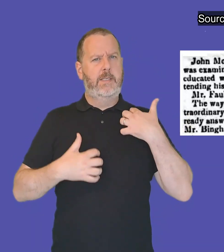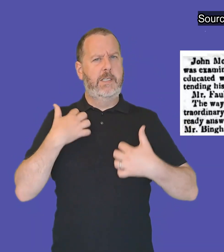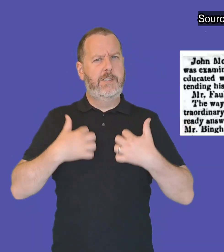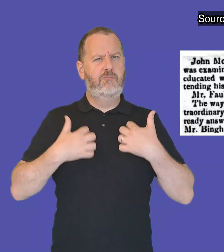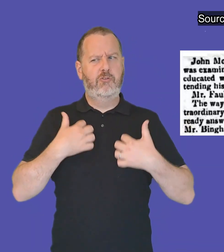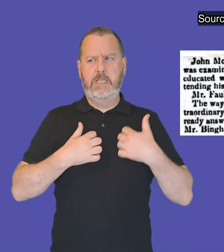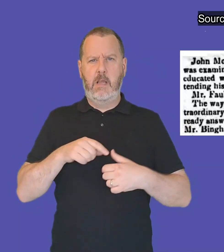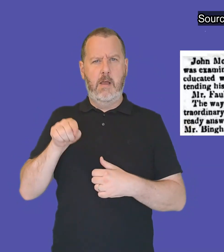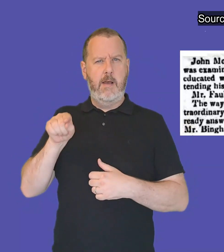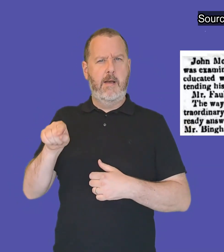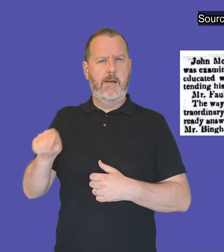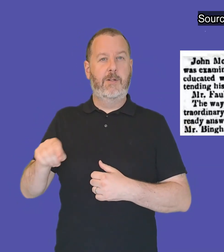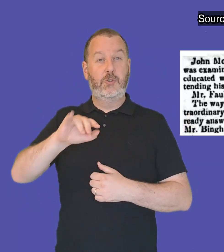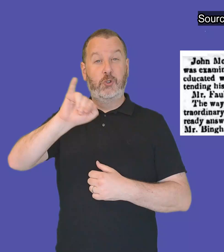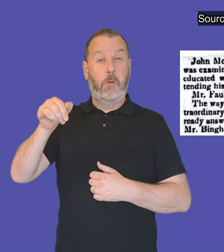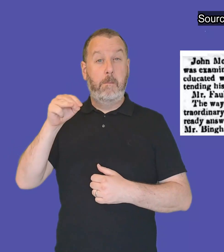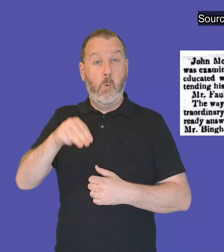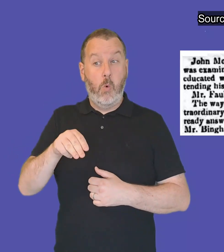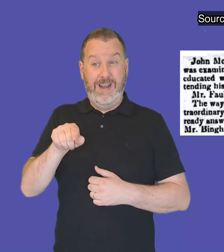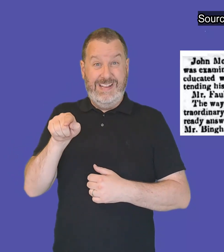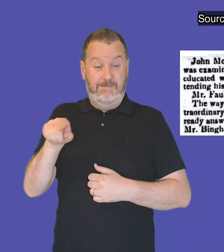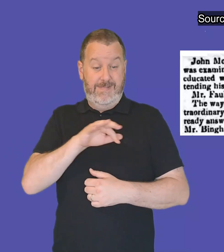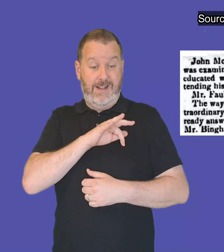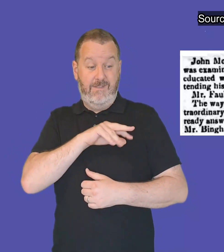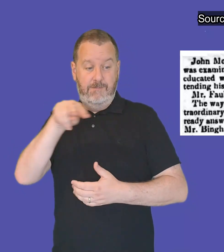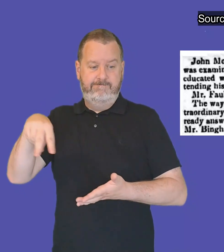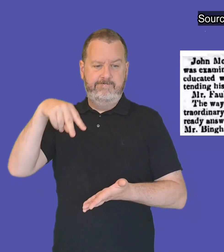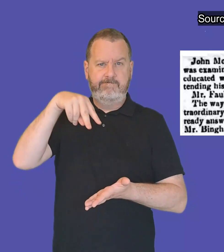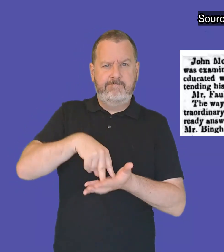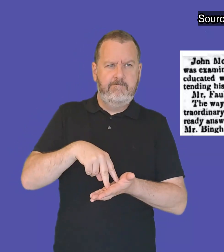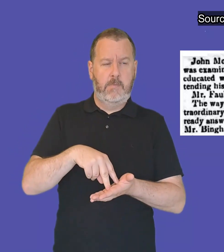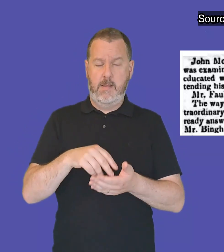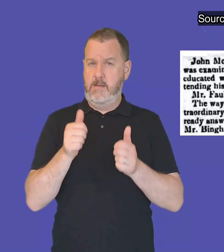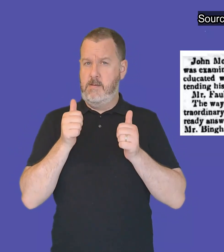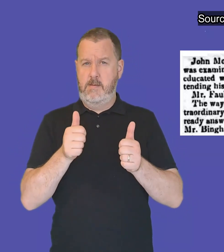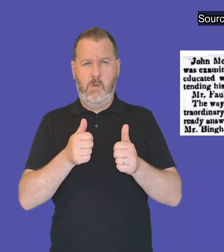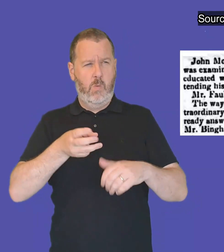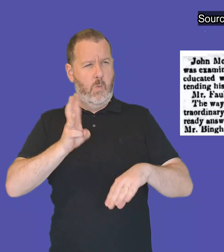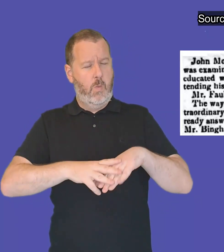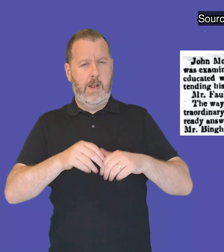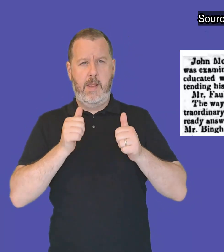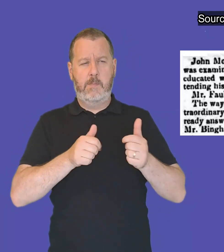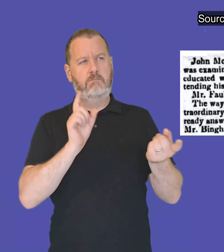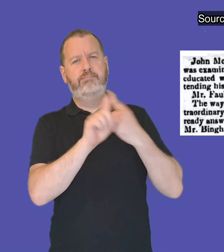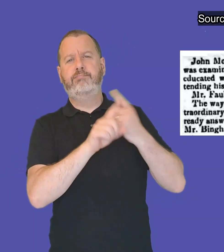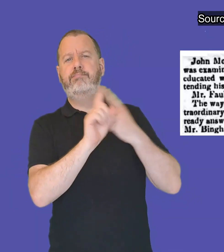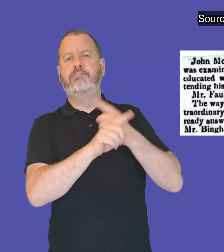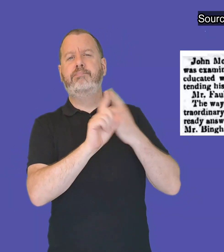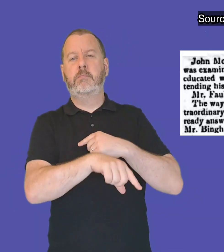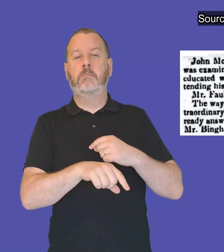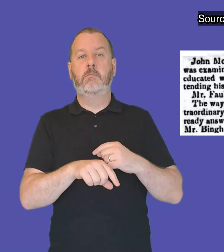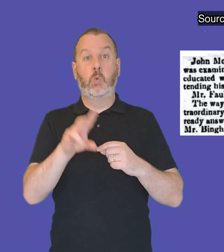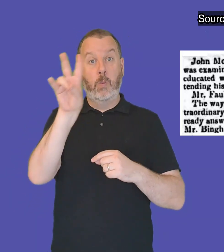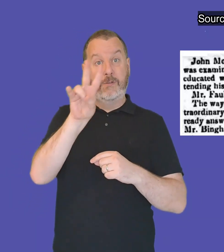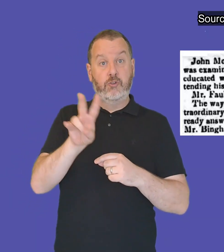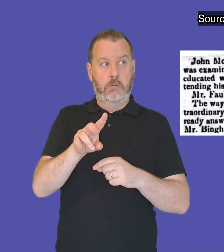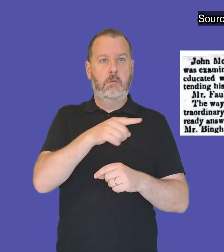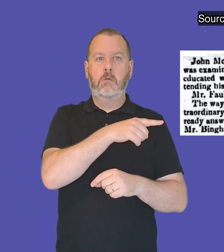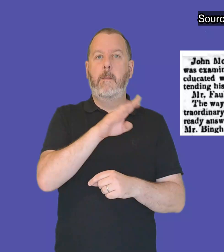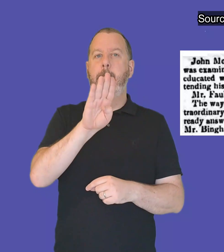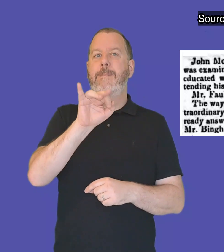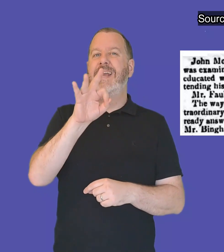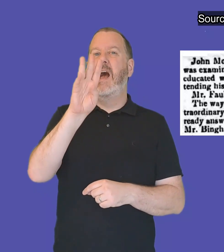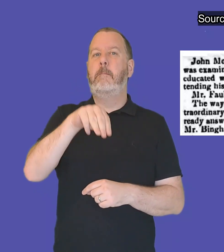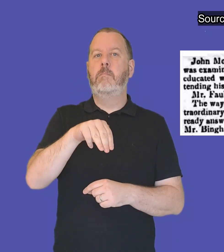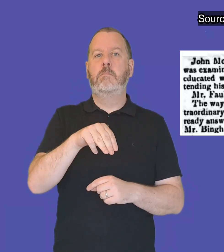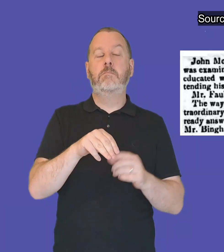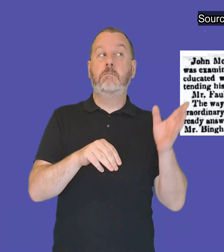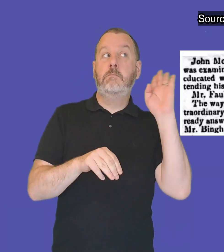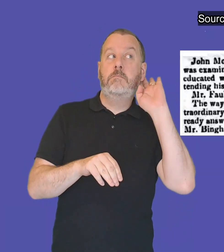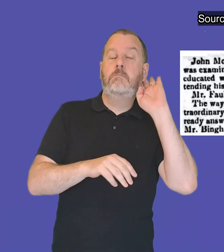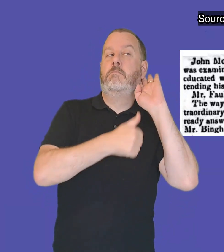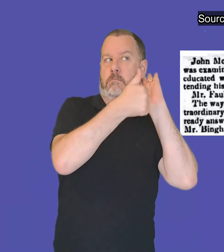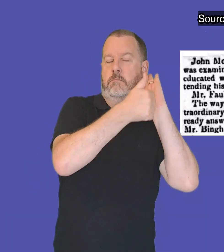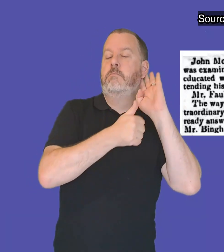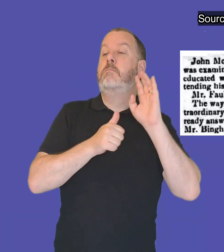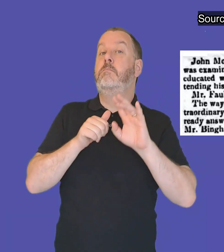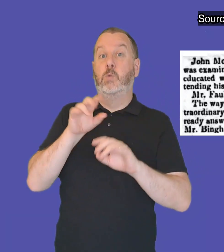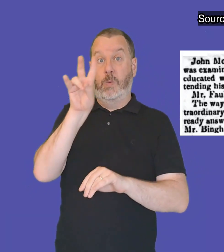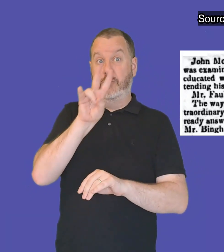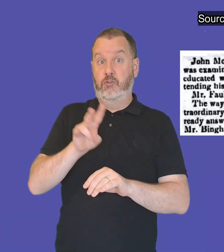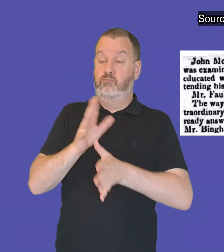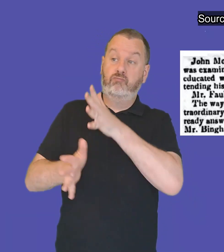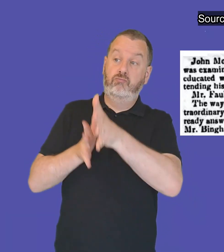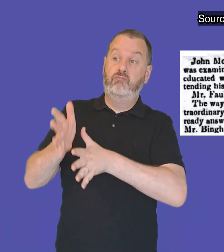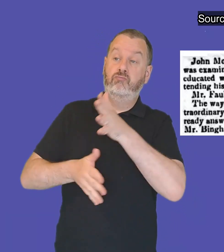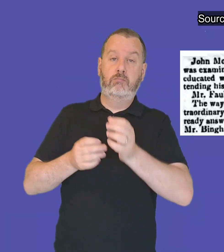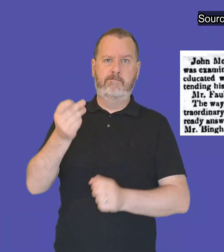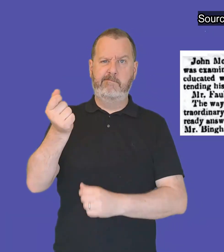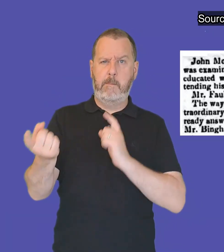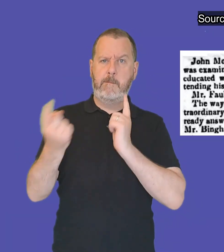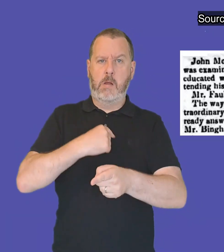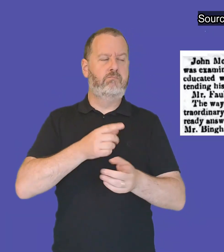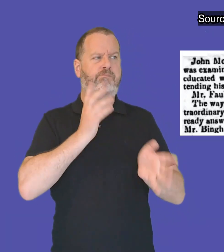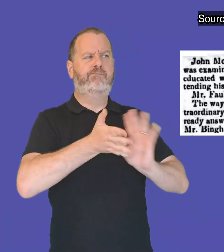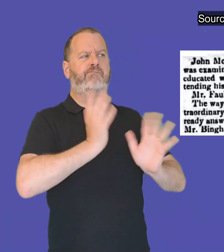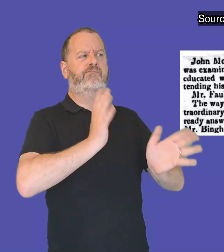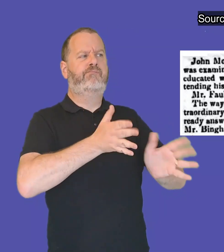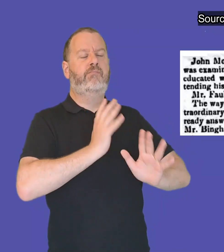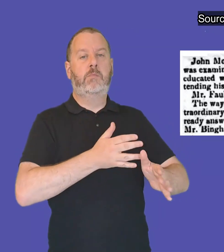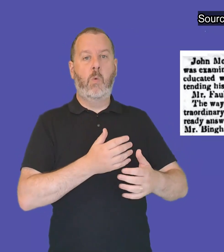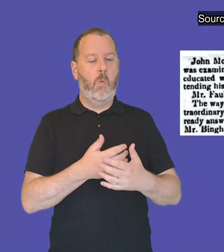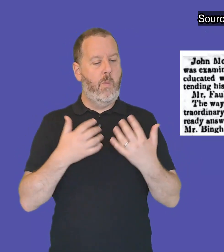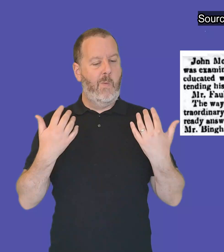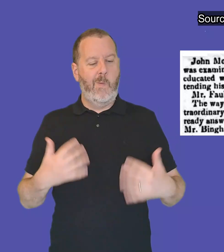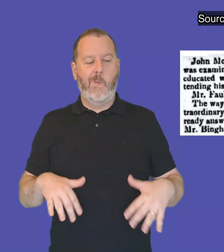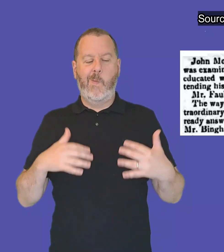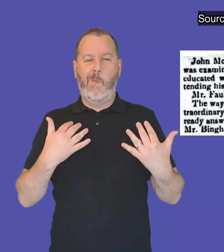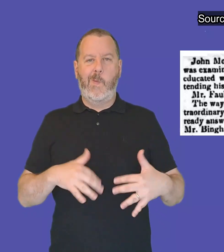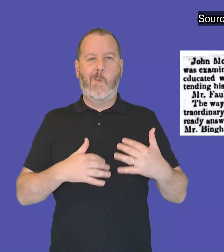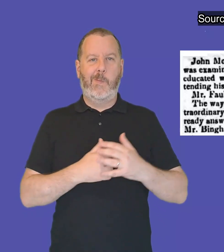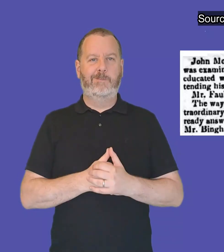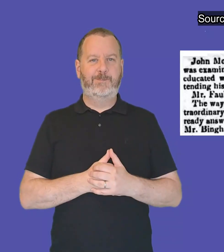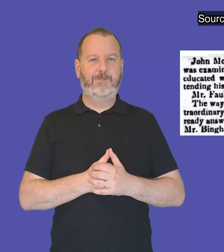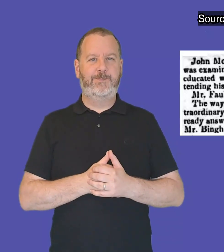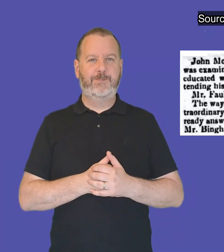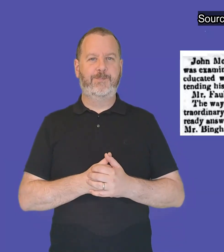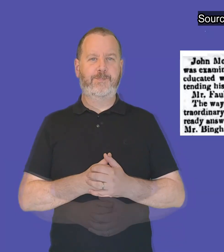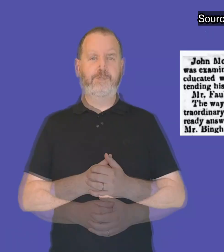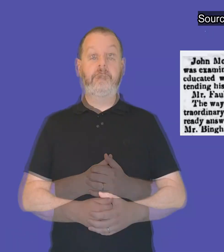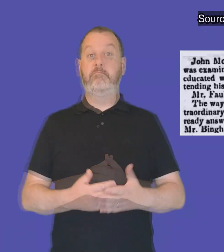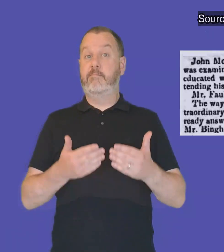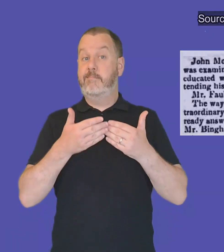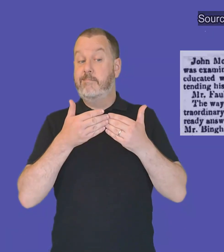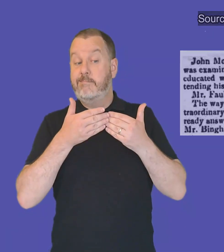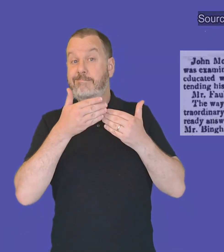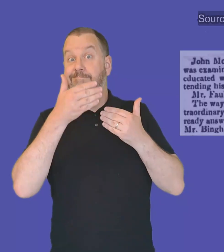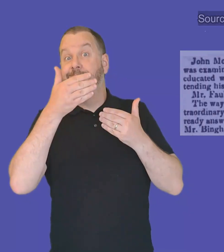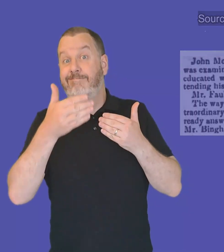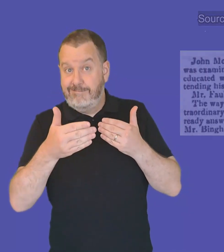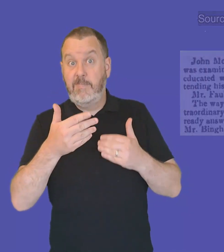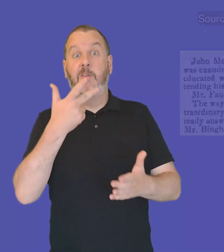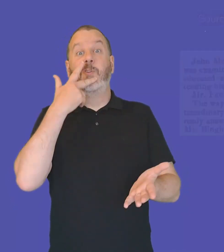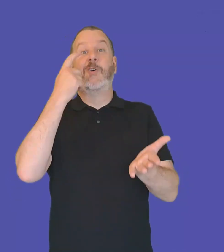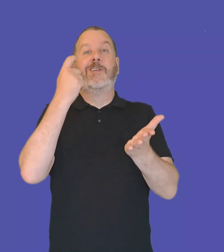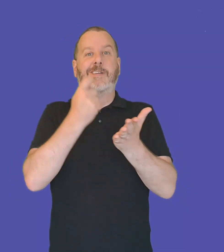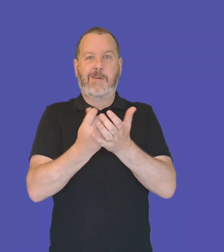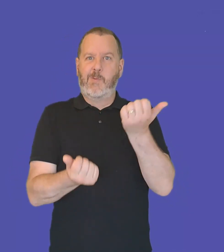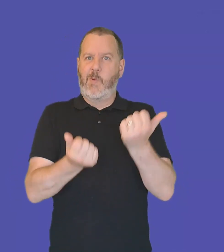instantly the question was put to him by Mr Bingham."